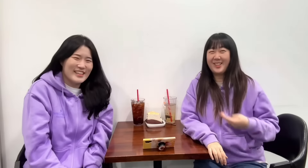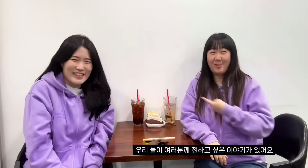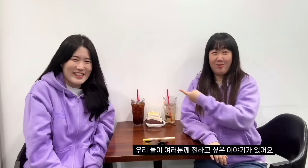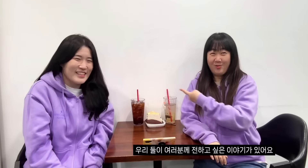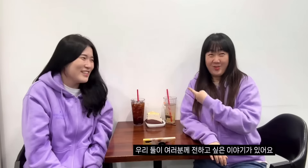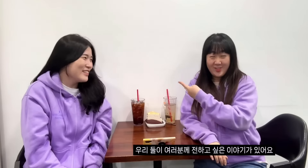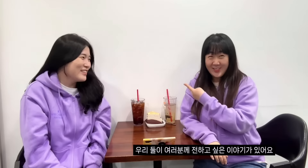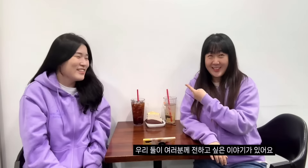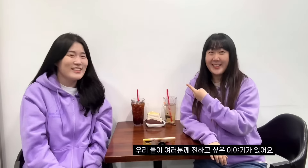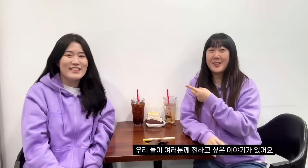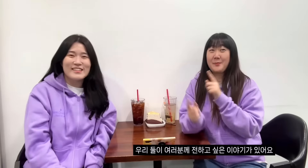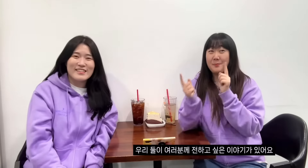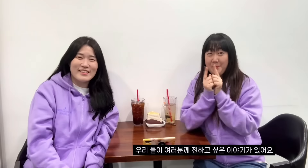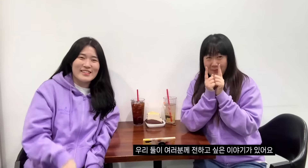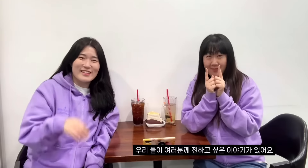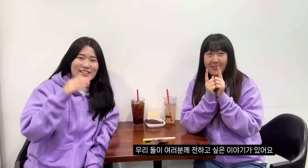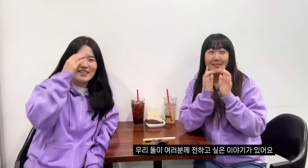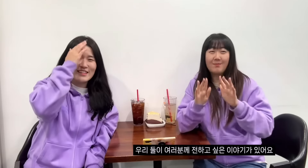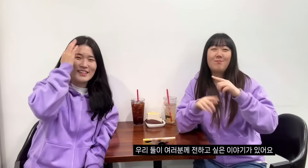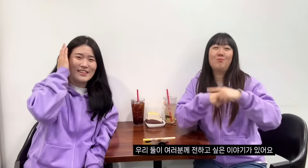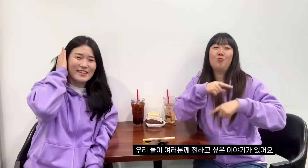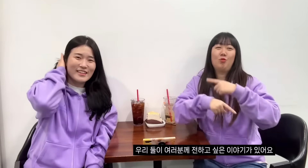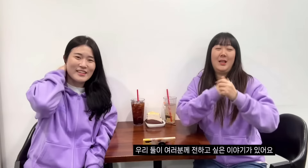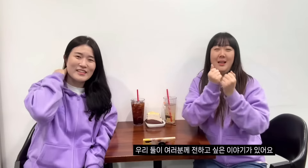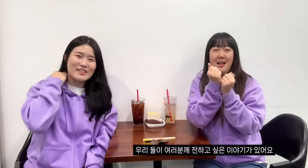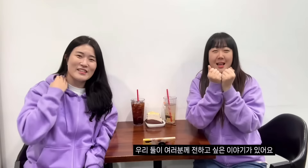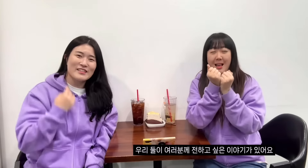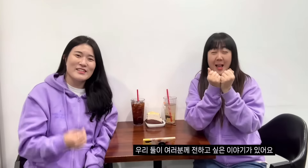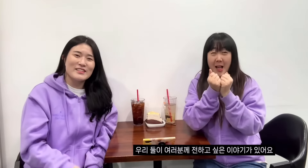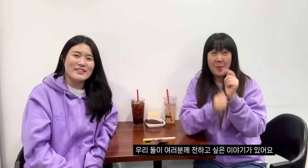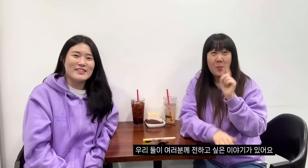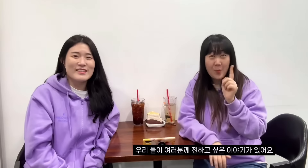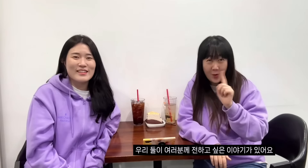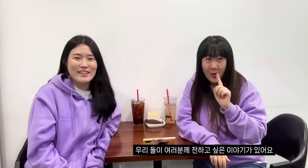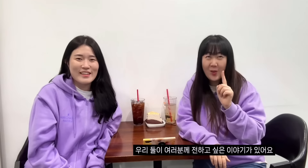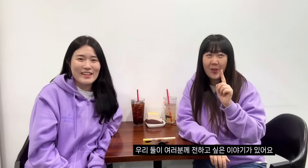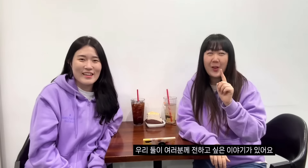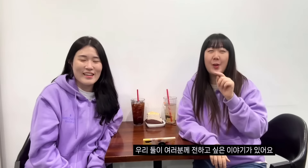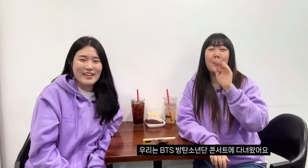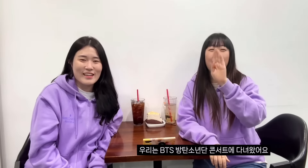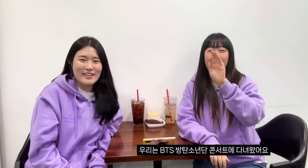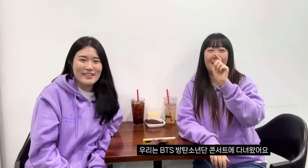There's a story the two of us want to tell you